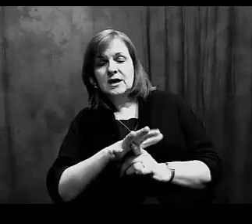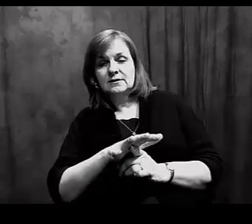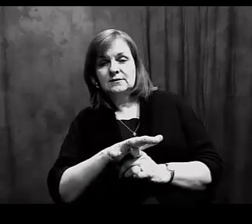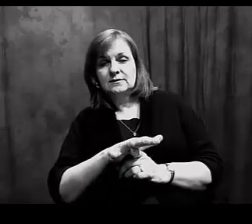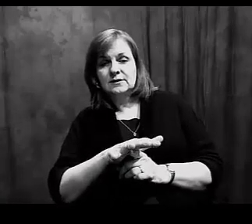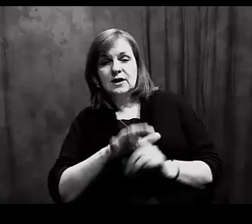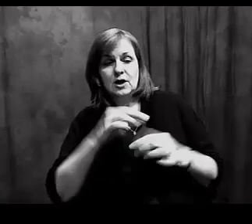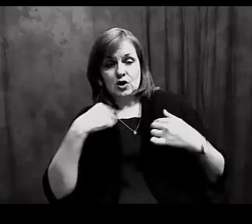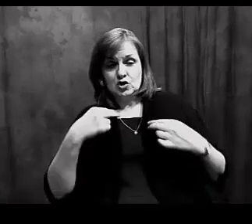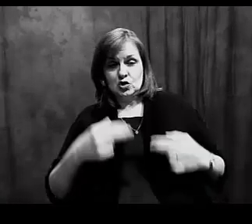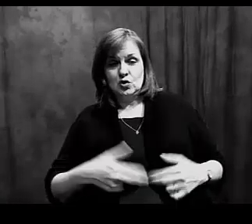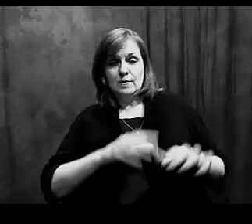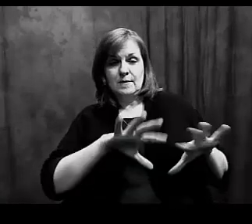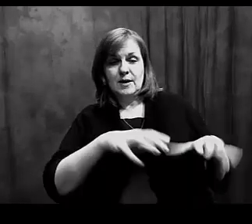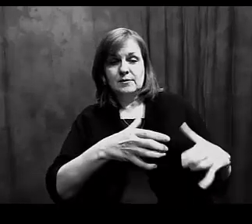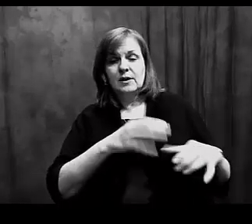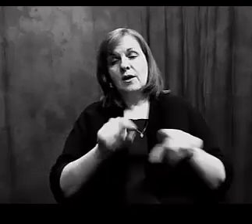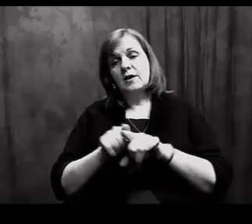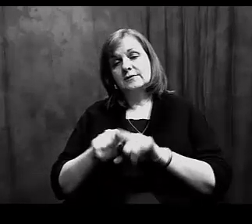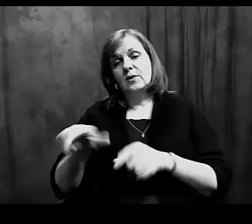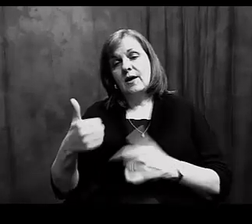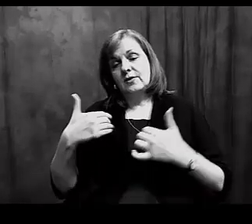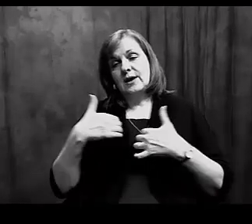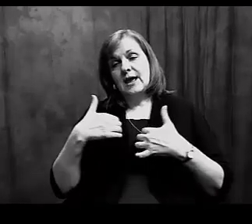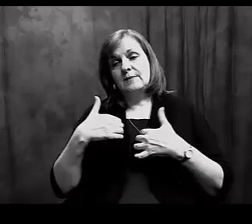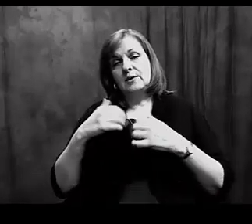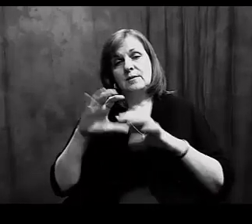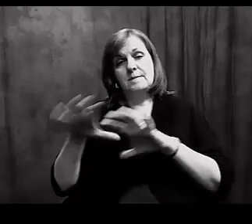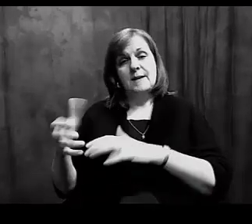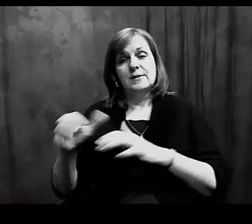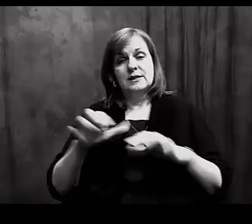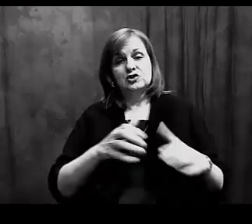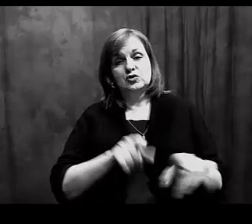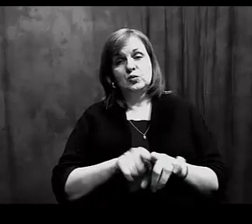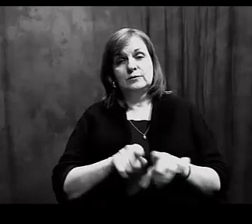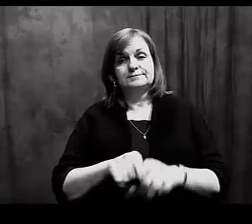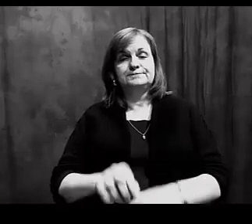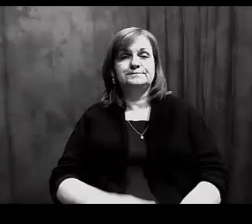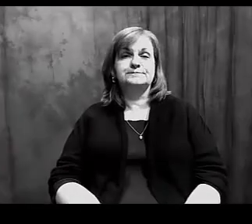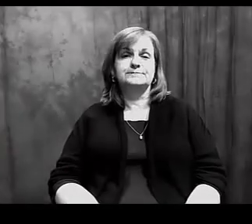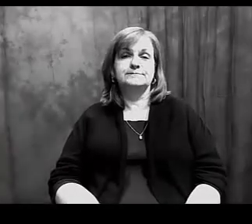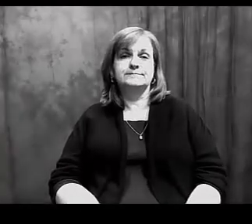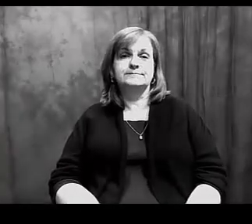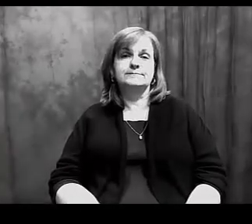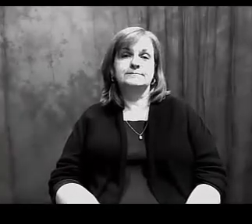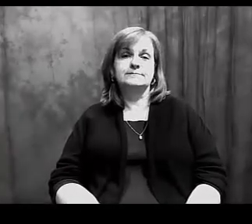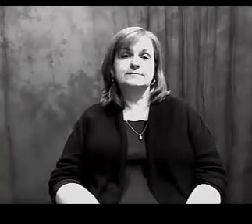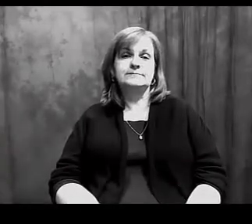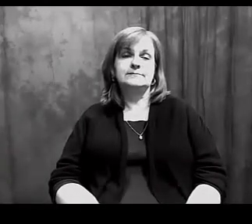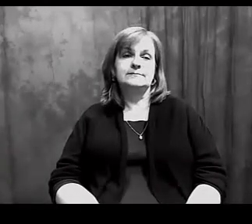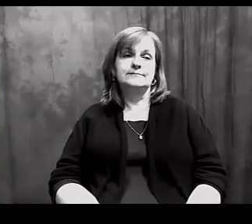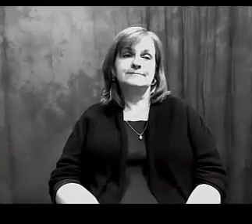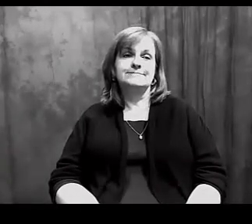long-term not only the human population but many animal populations and others as well